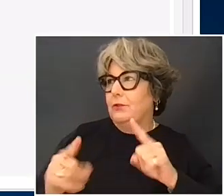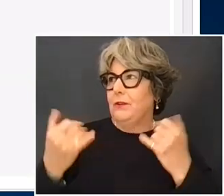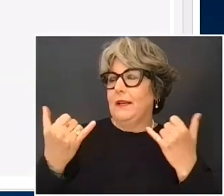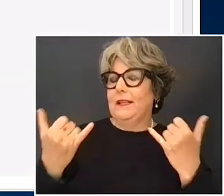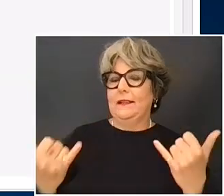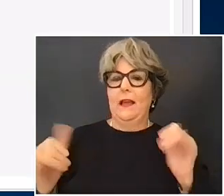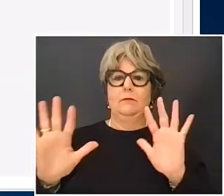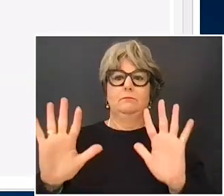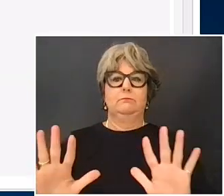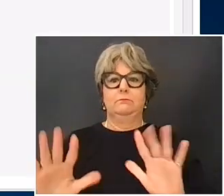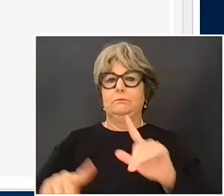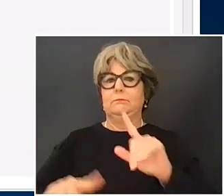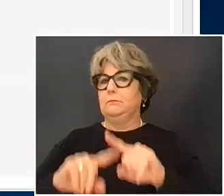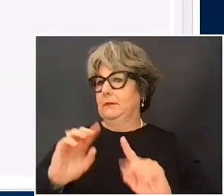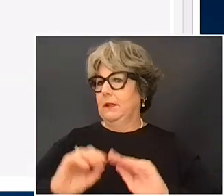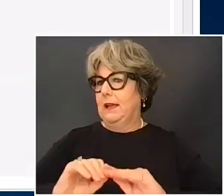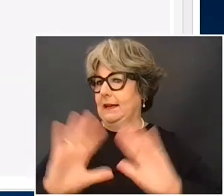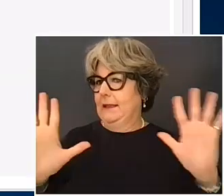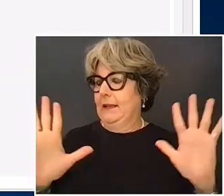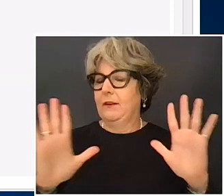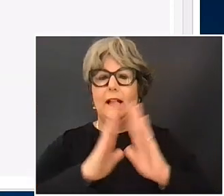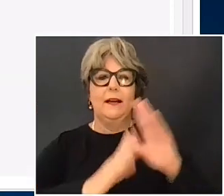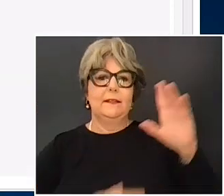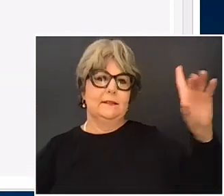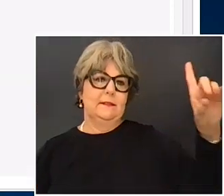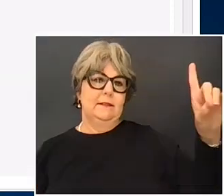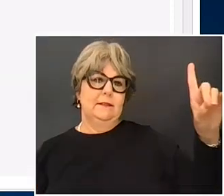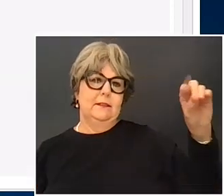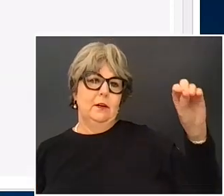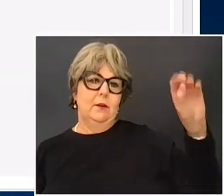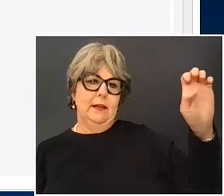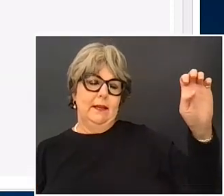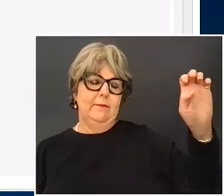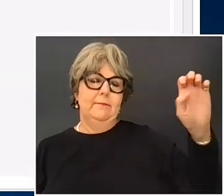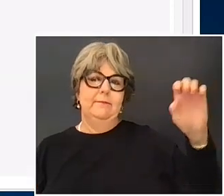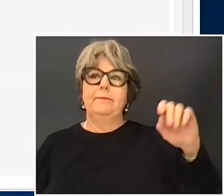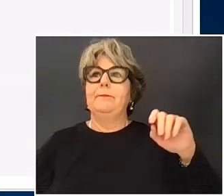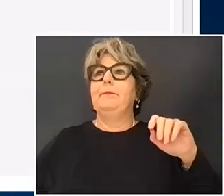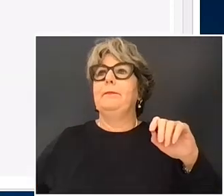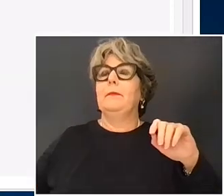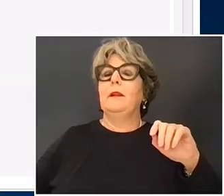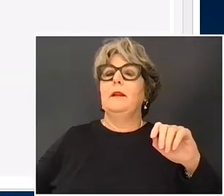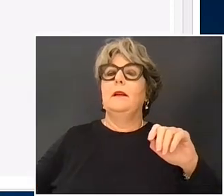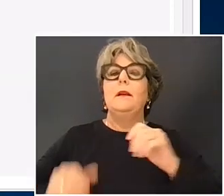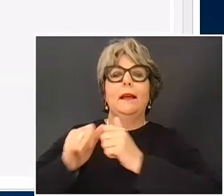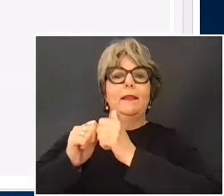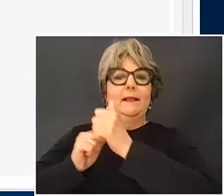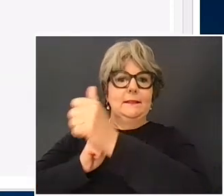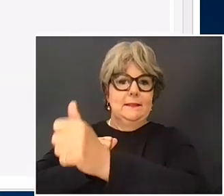Department what they have in mind. We go back- in the distance education provisions that we were talking about,